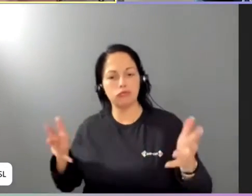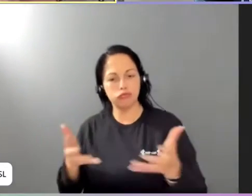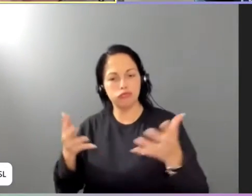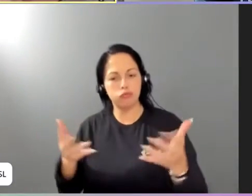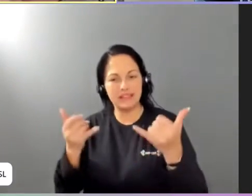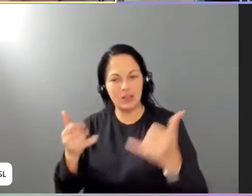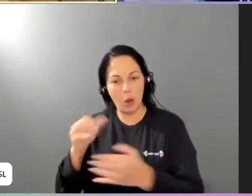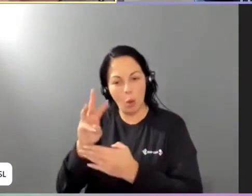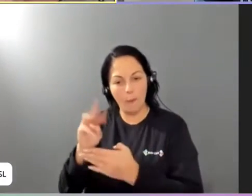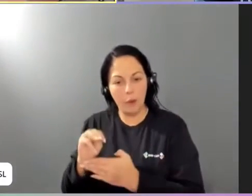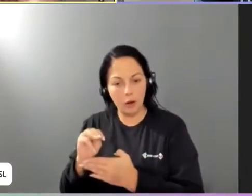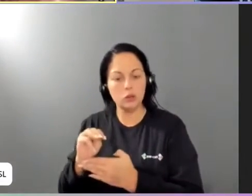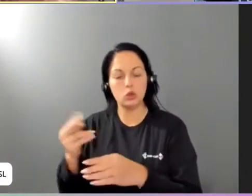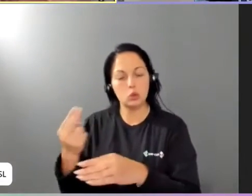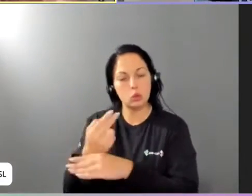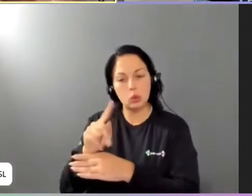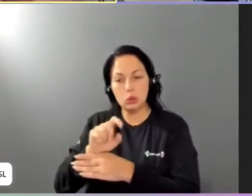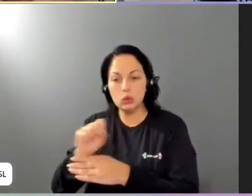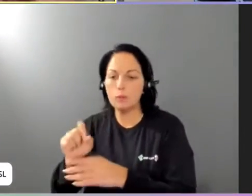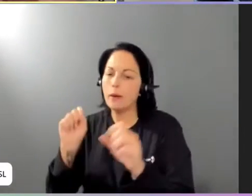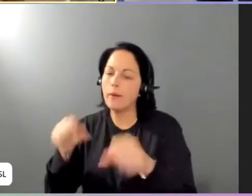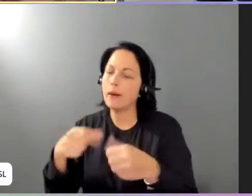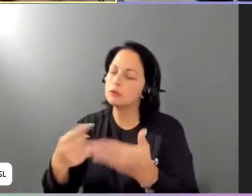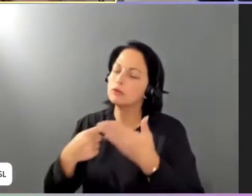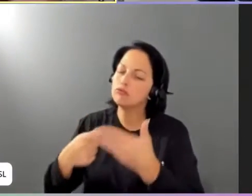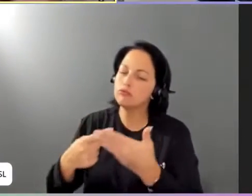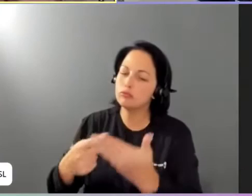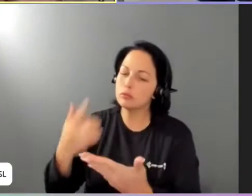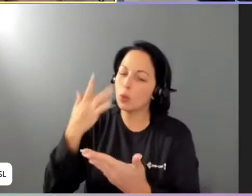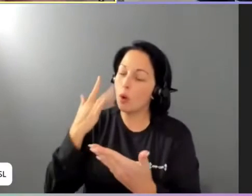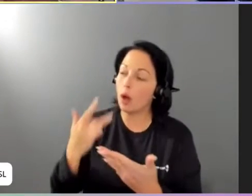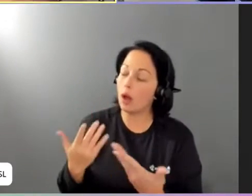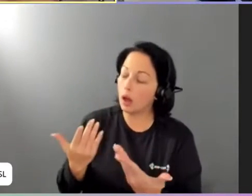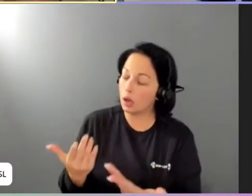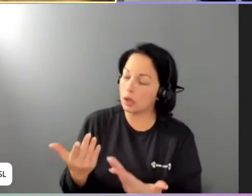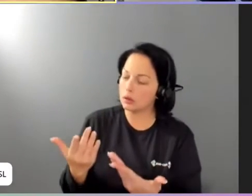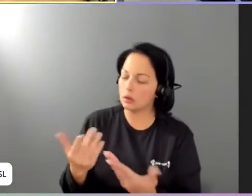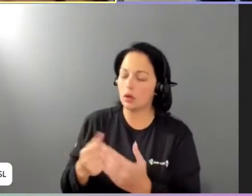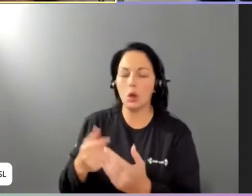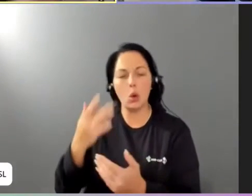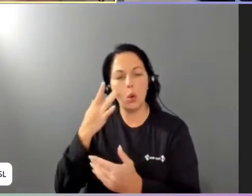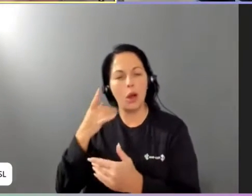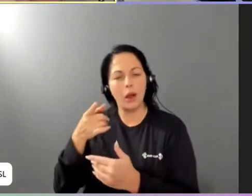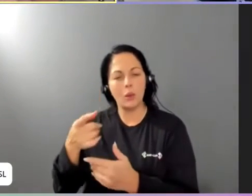you on maturity model assessments, and really been impressed with your leading efforts today at Walmart to